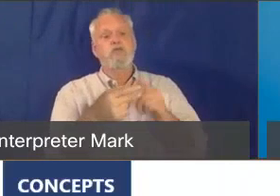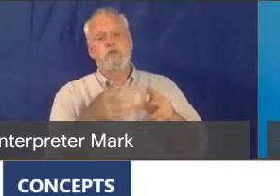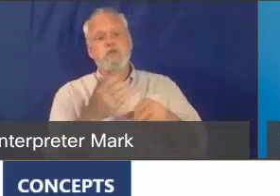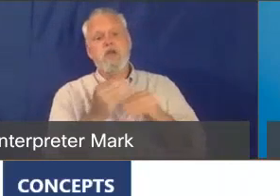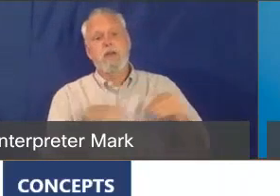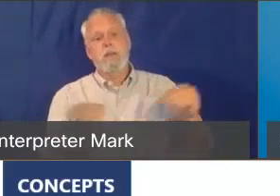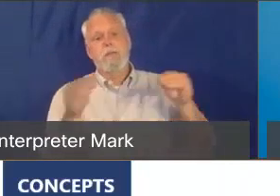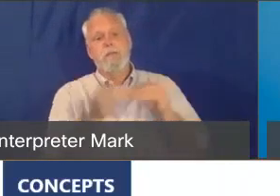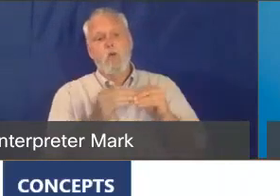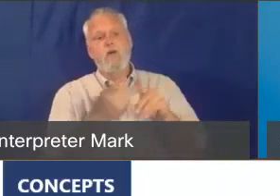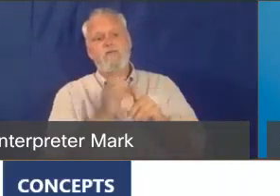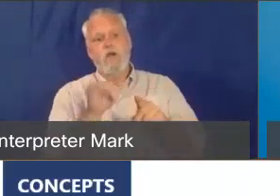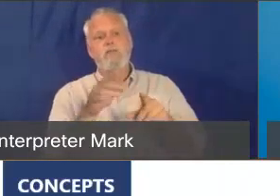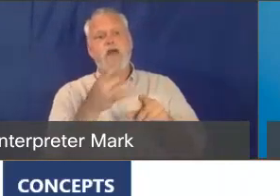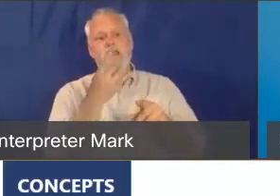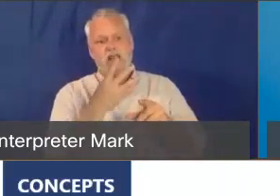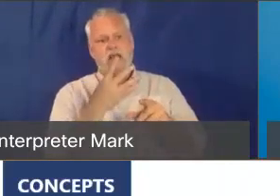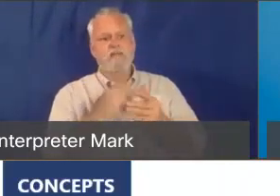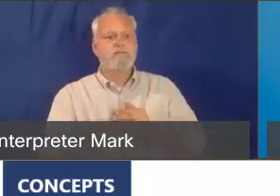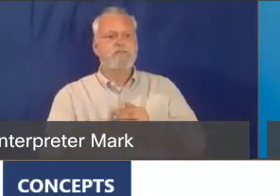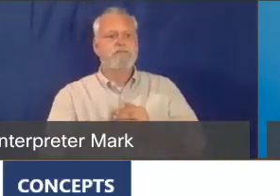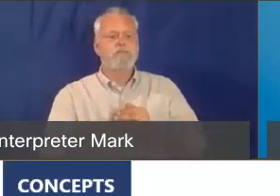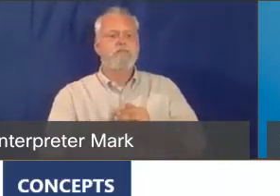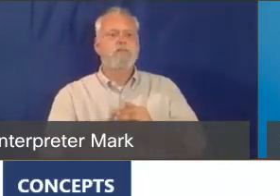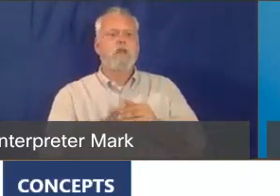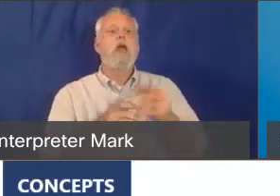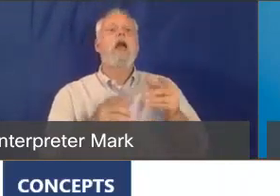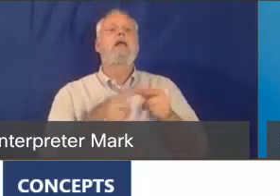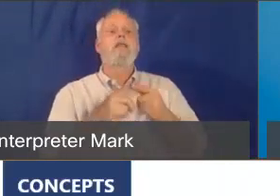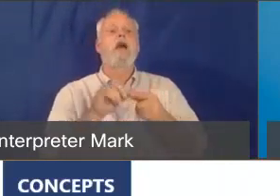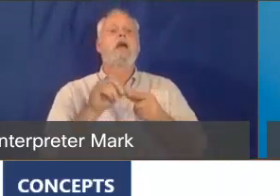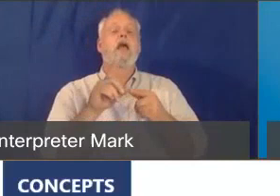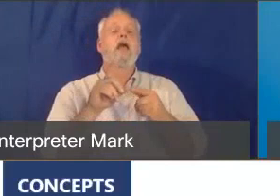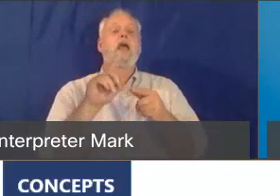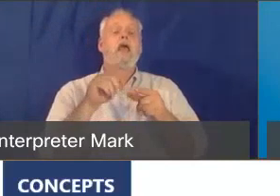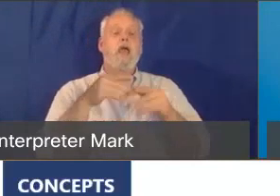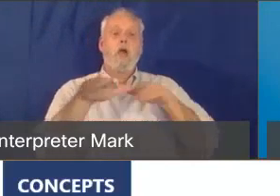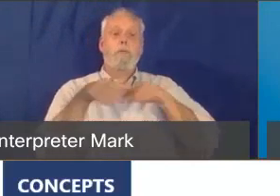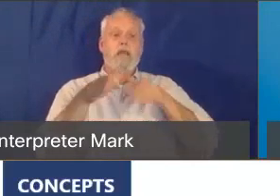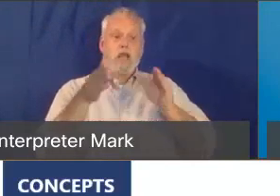Out of the signal, including adding a pedestrian, only crossing phase so that people who want to cross.